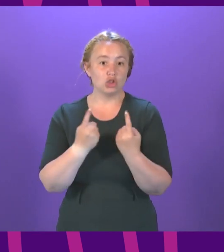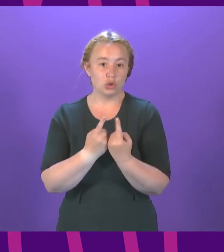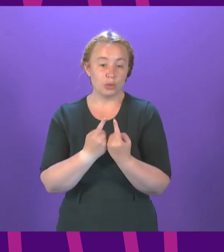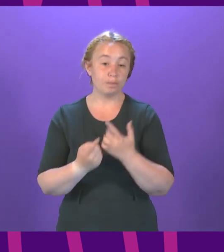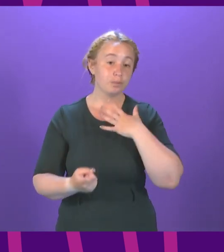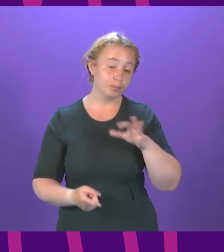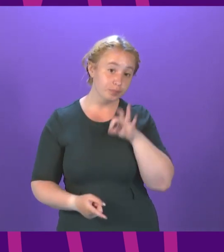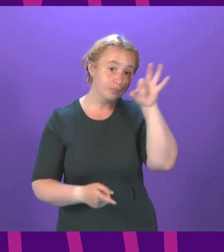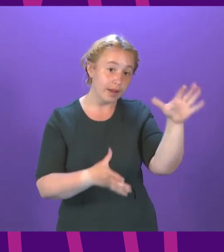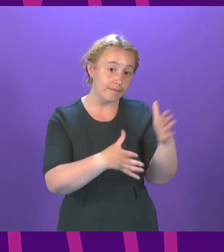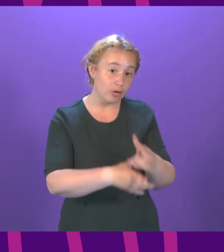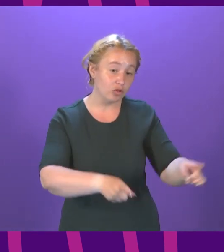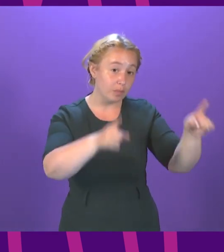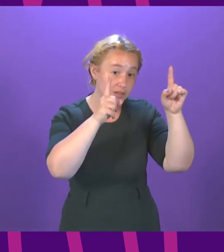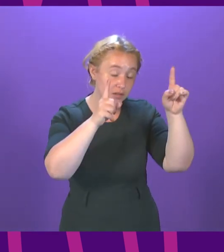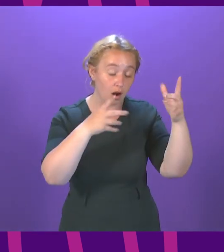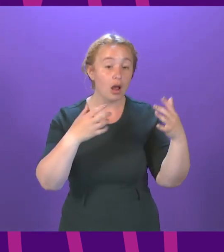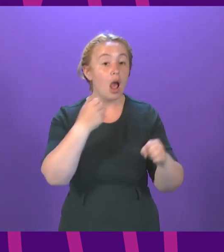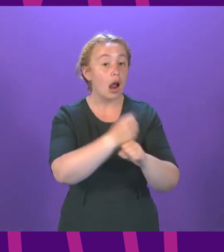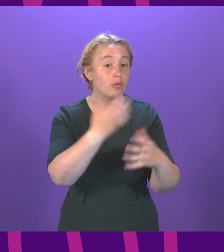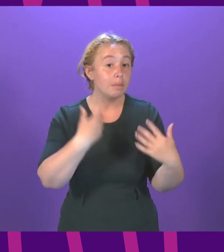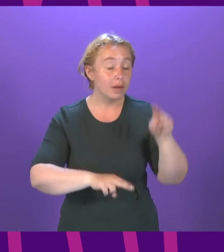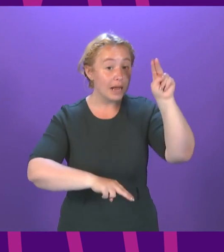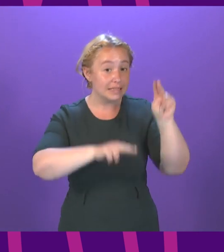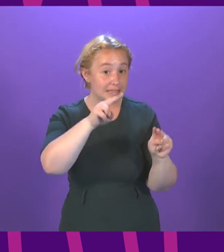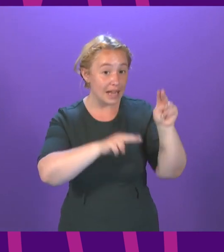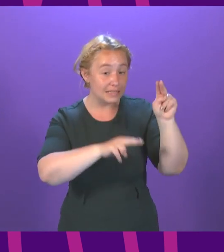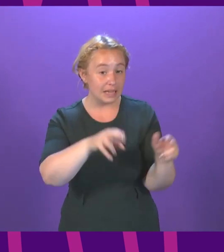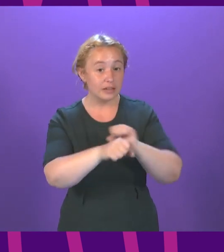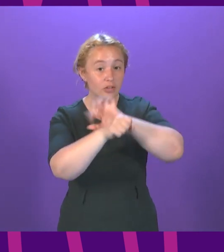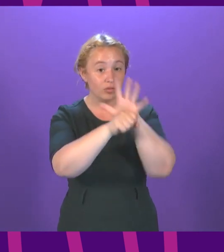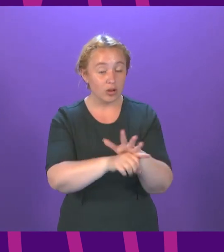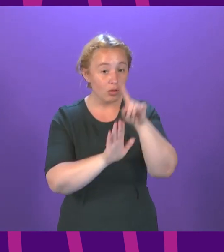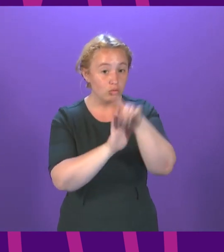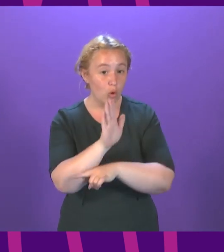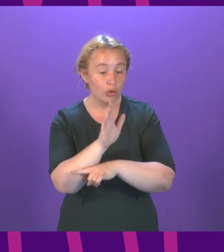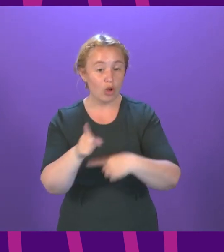Scottish Government assessed whether the divergence from Covid-19 restrictions in England,